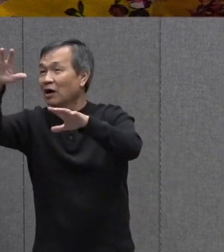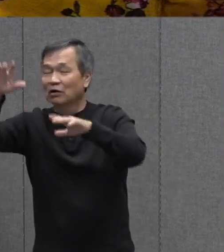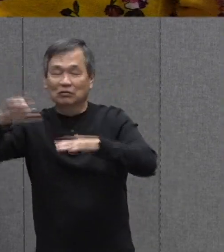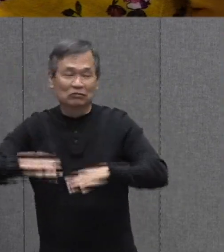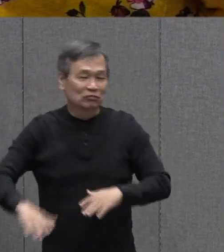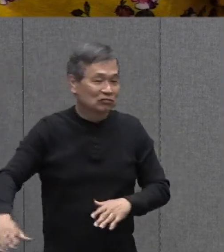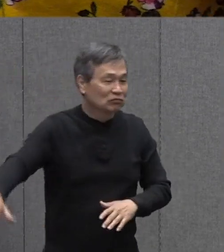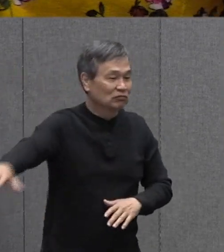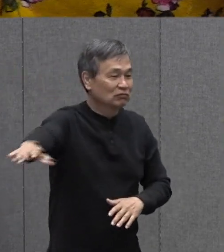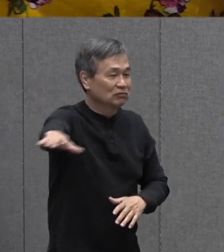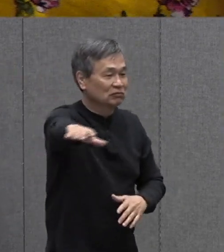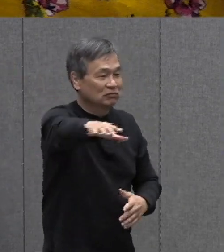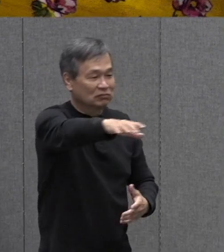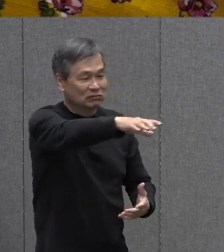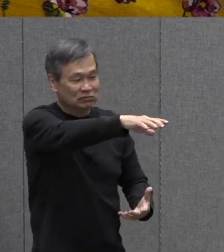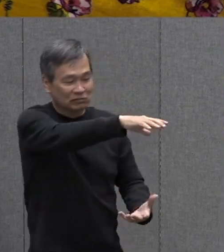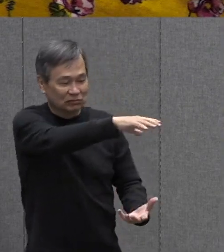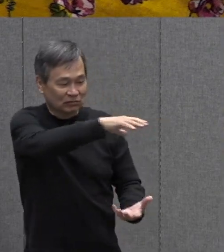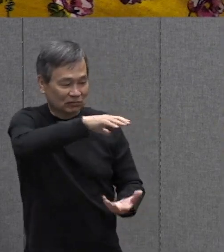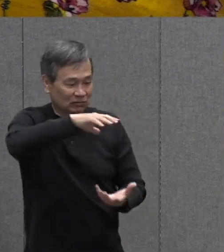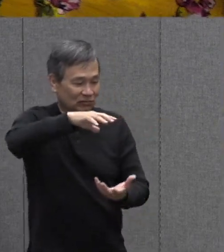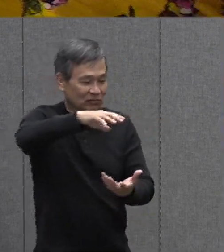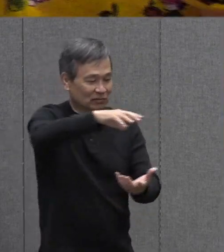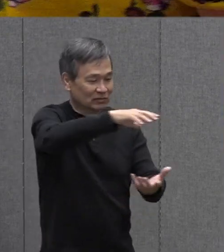"all are special to someone somewhere".